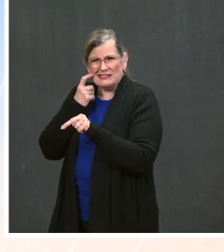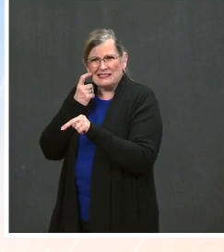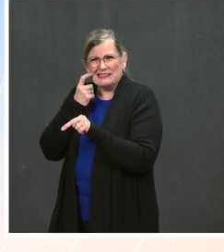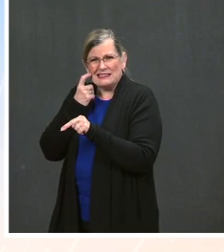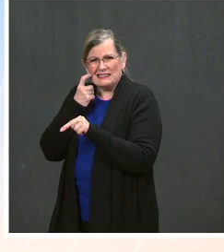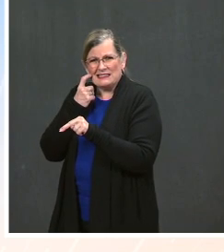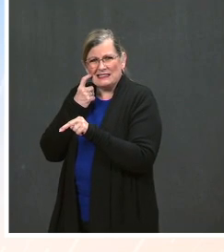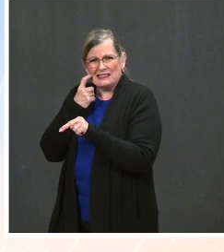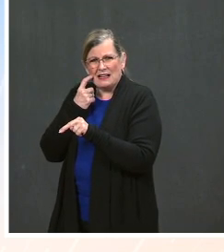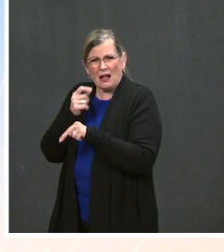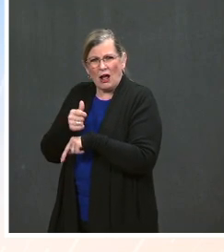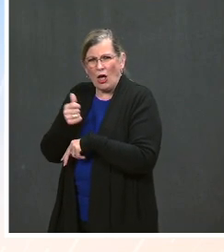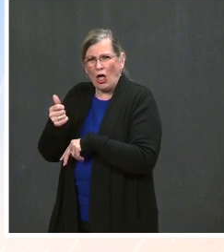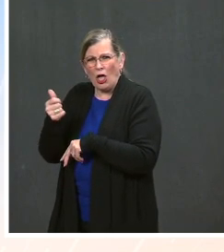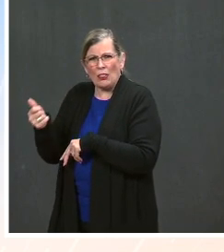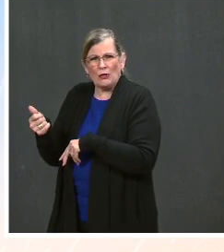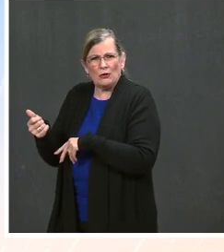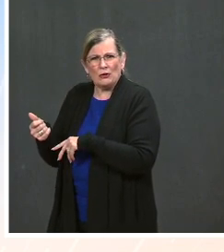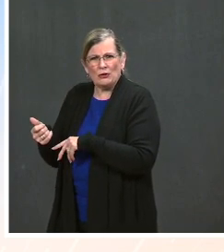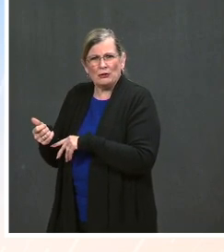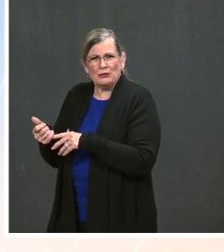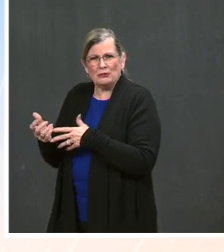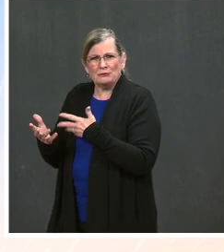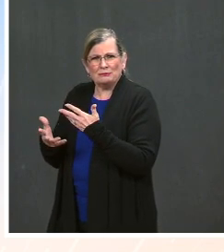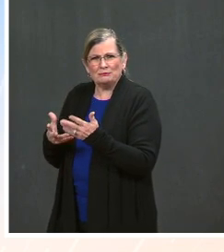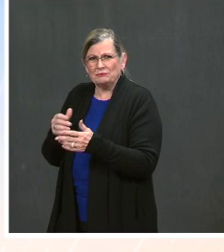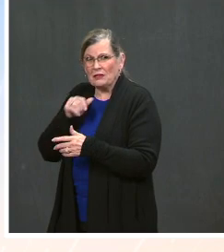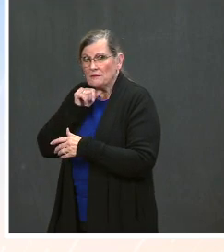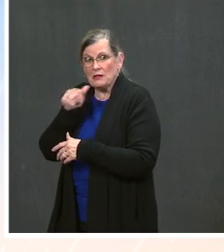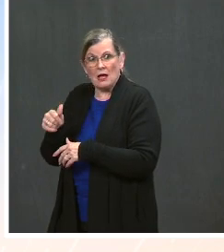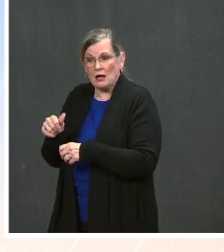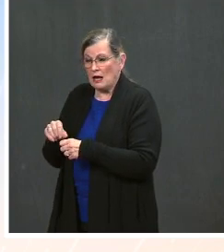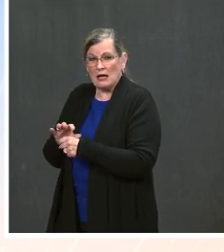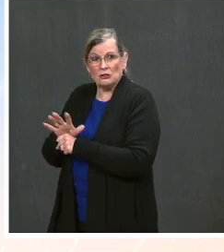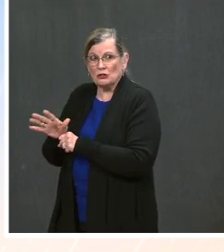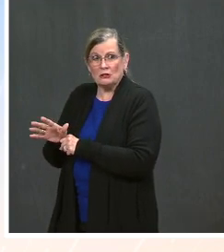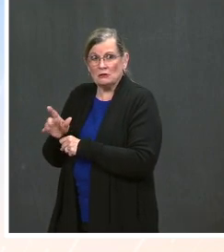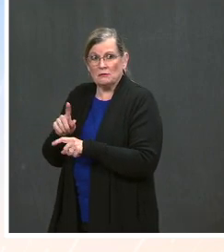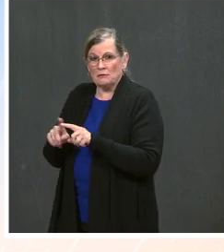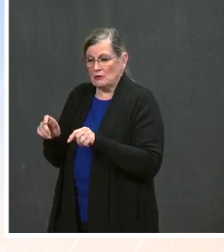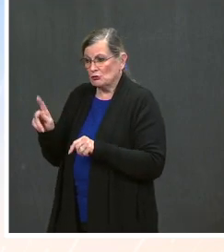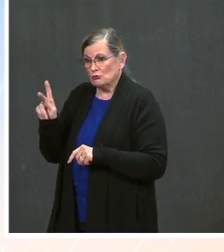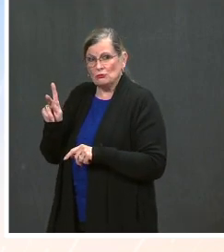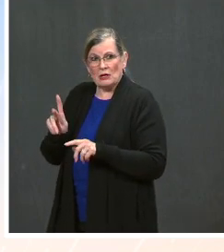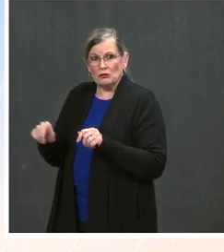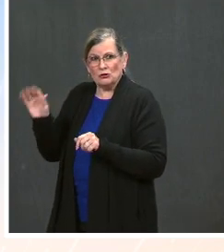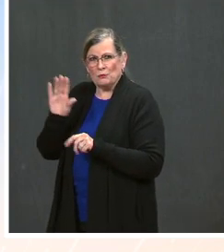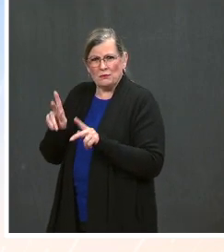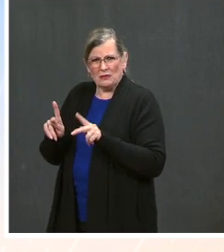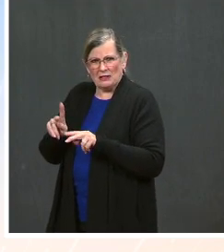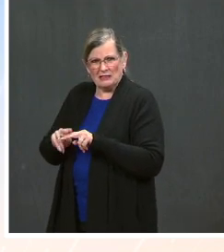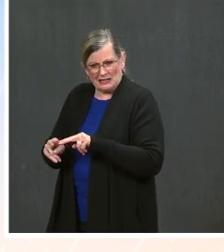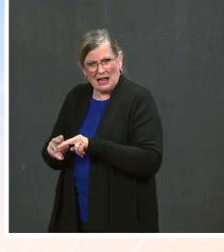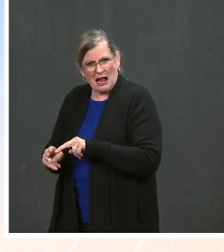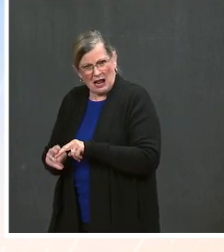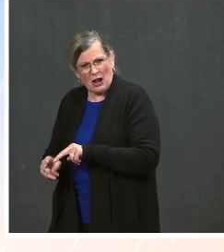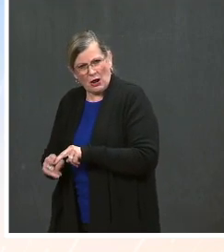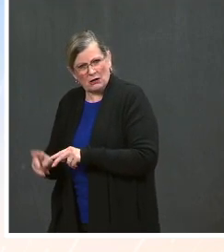That came up in the conversation -- in my briefing this morning. So they're still diving in to try and figure out what that's all about. So we'll get some information on you. We didn't have the information today.